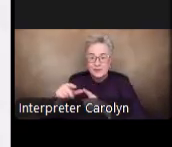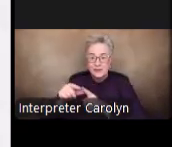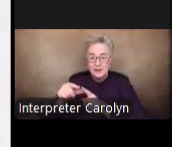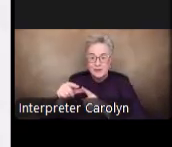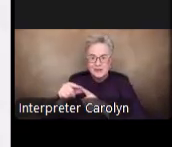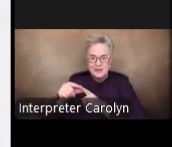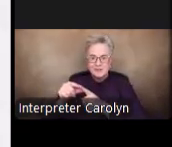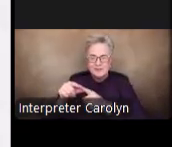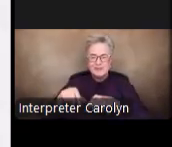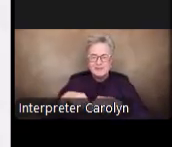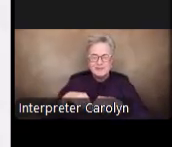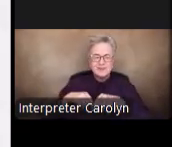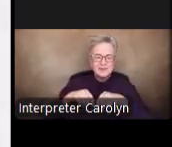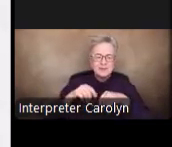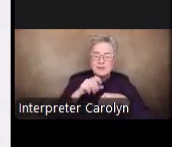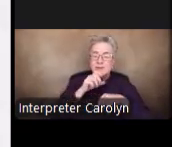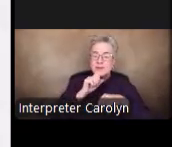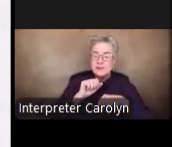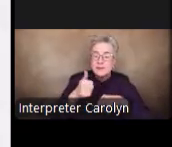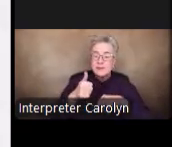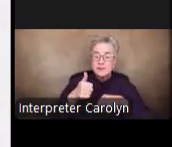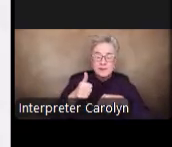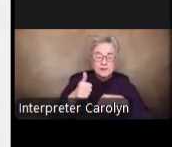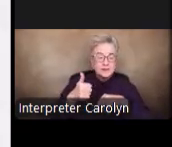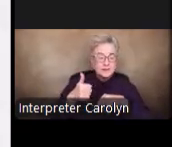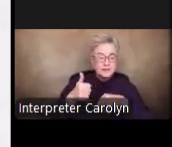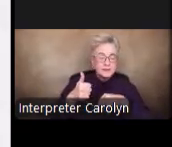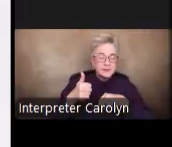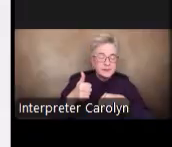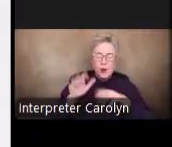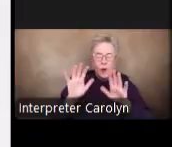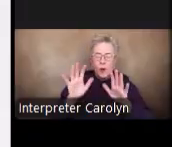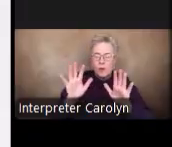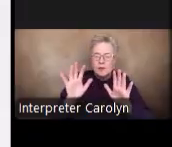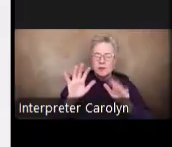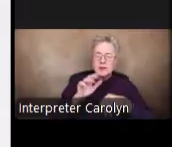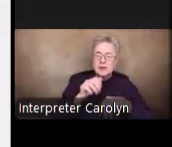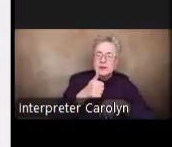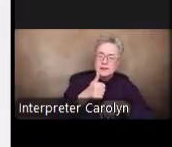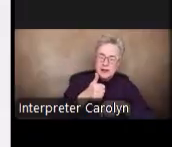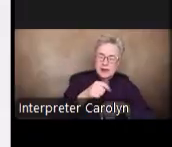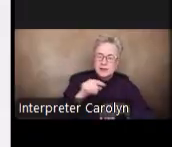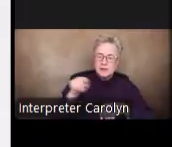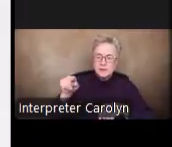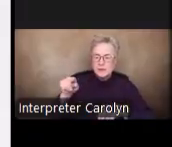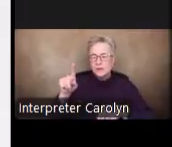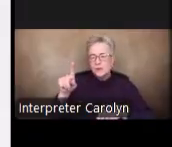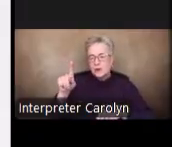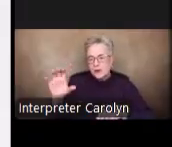if from 10 to 50 to 200 plus words or signs, or that language explosion,